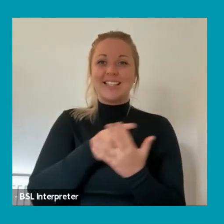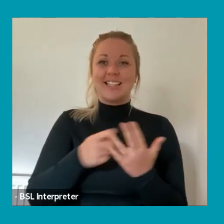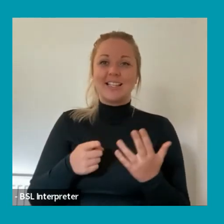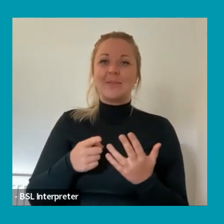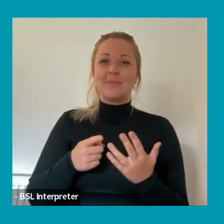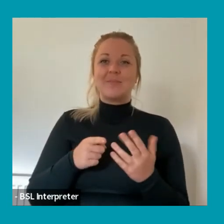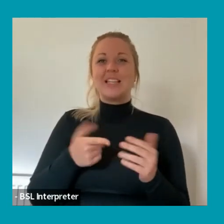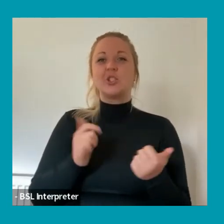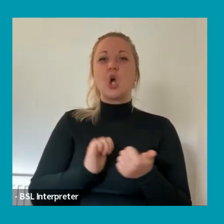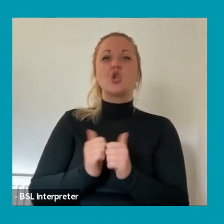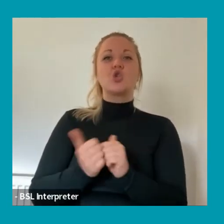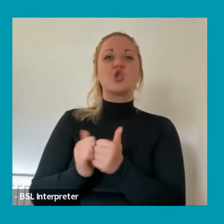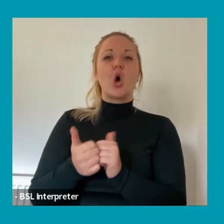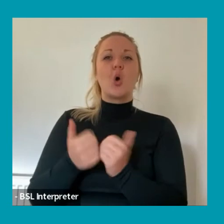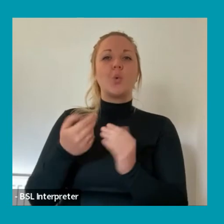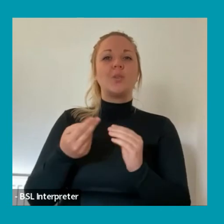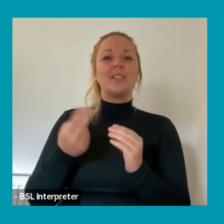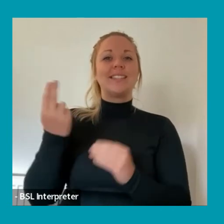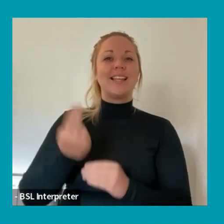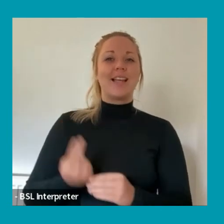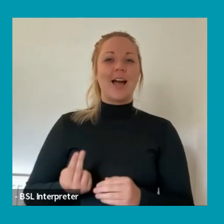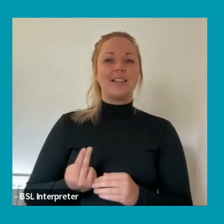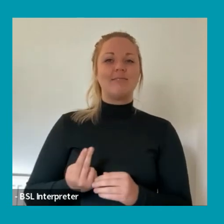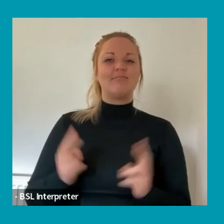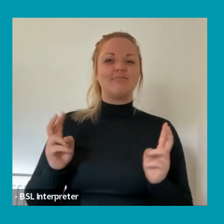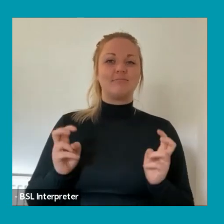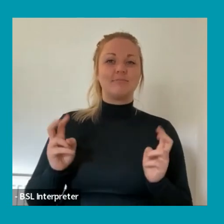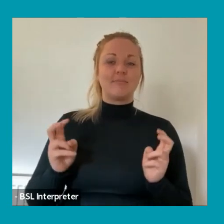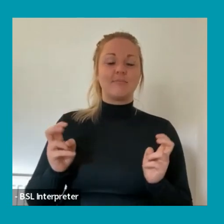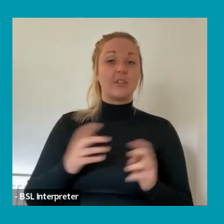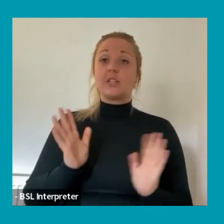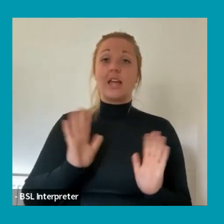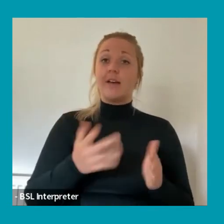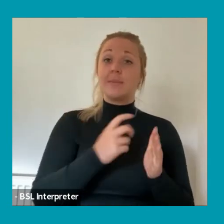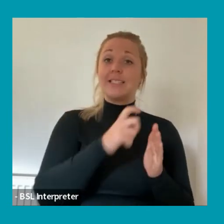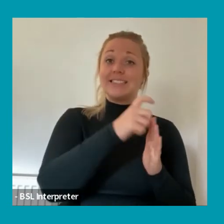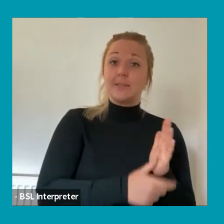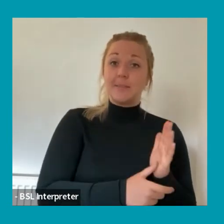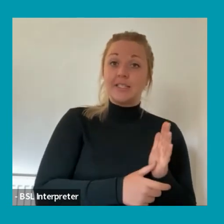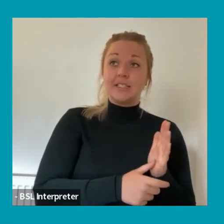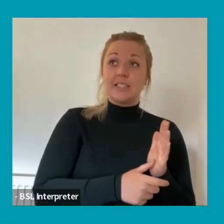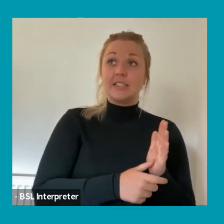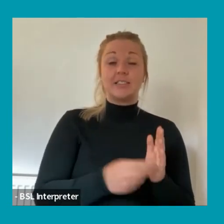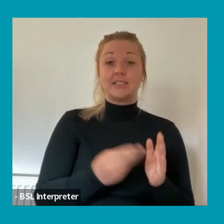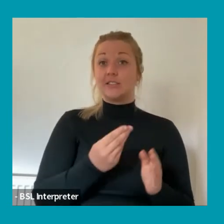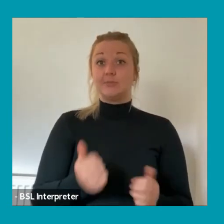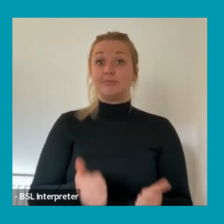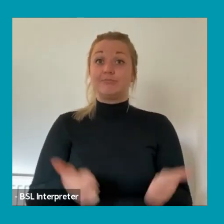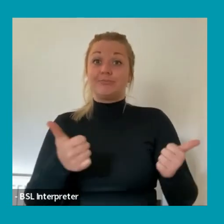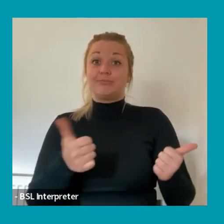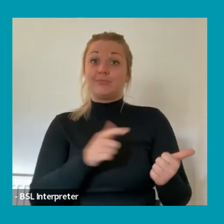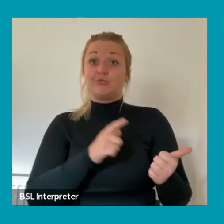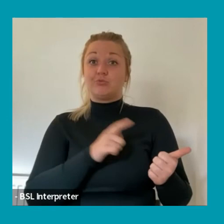It be doesn't just have to be the disability characteristic. Obviously there's some really good reasons Y you would include disability.